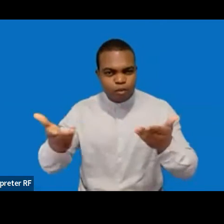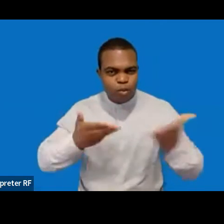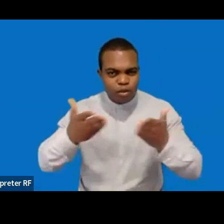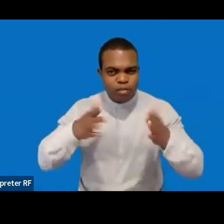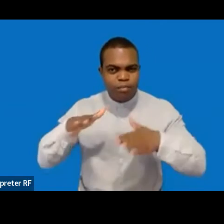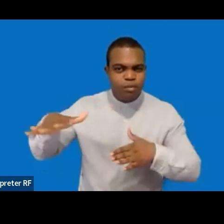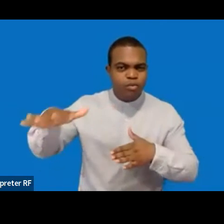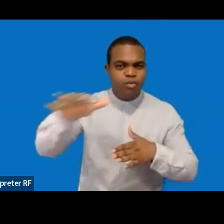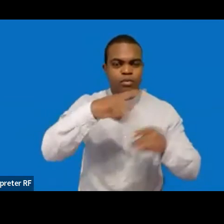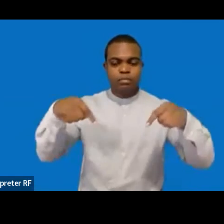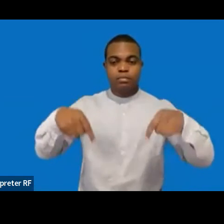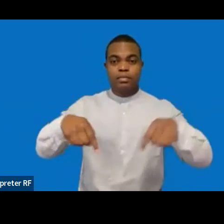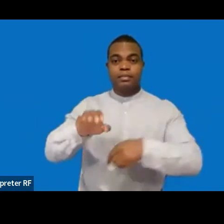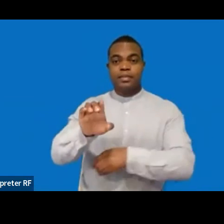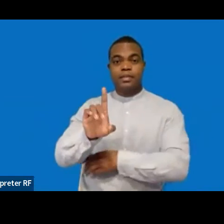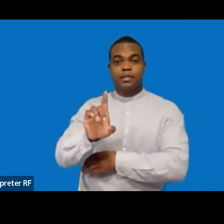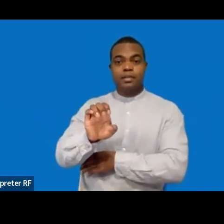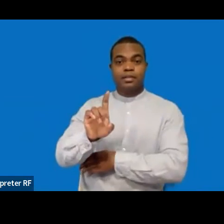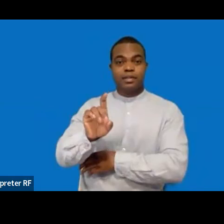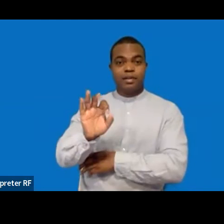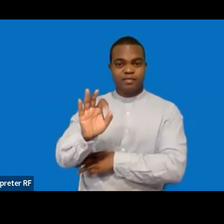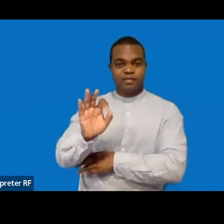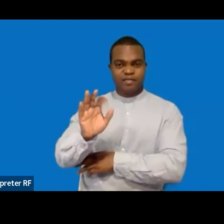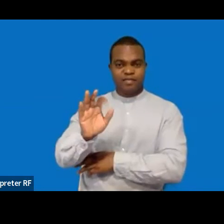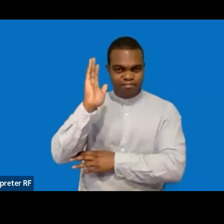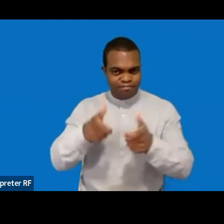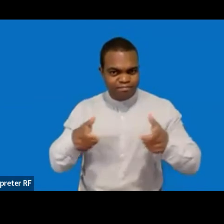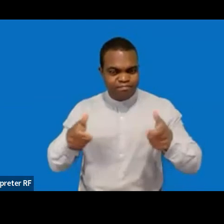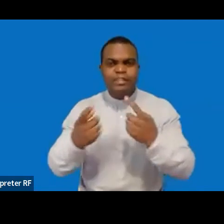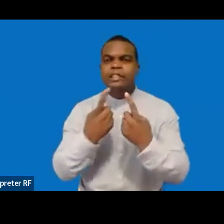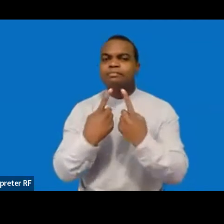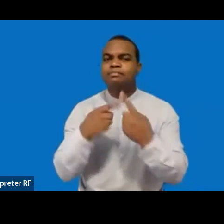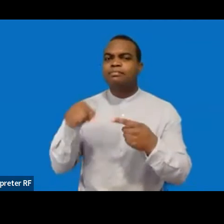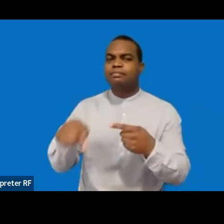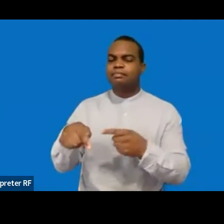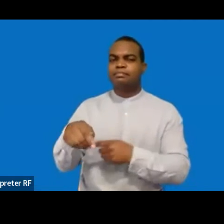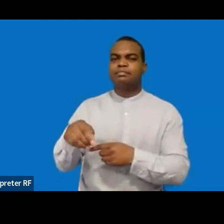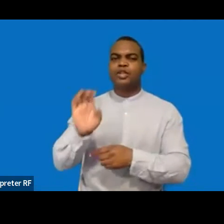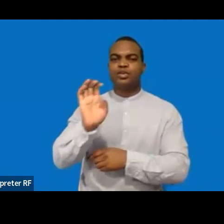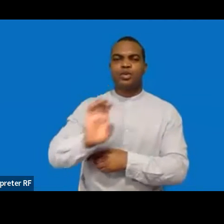Before I start presenting the event, I would like to give you some housekeeping guidelines